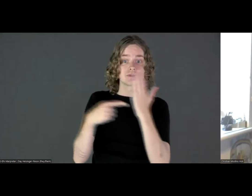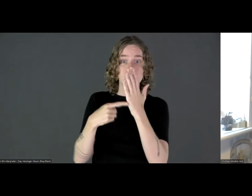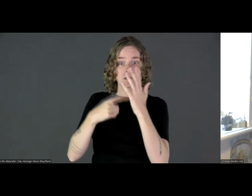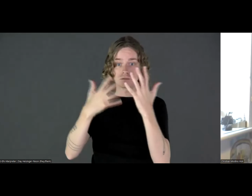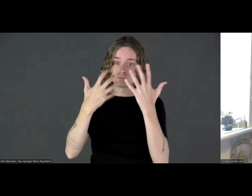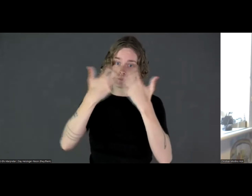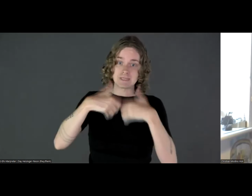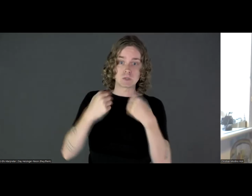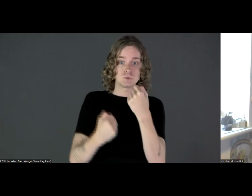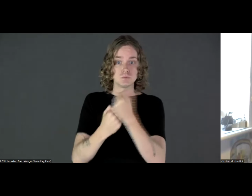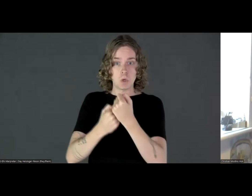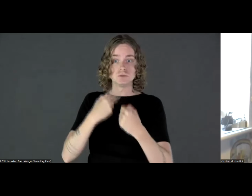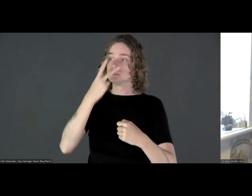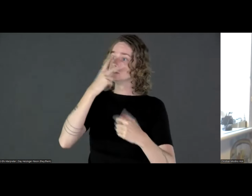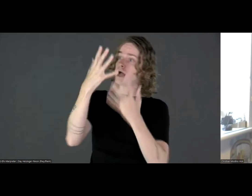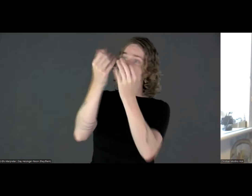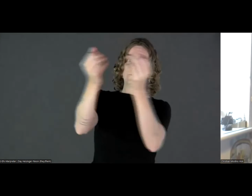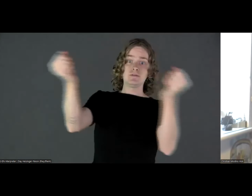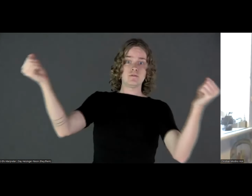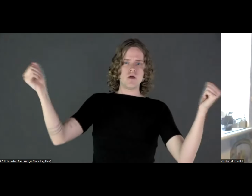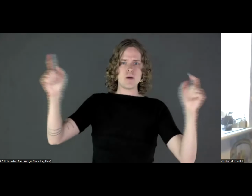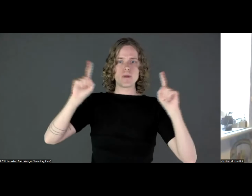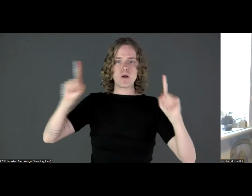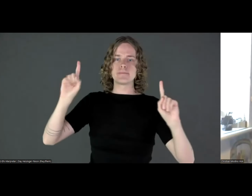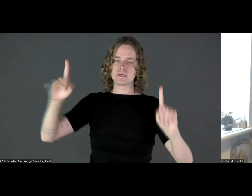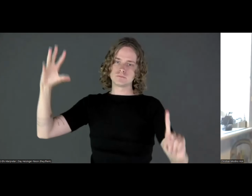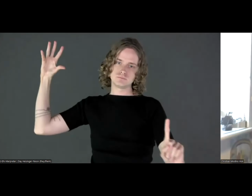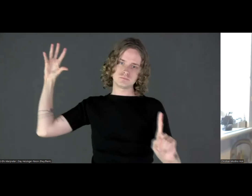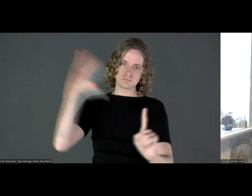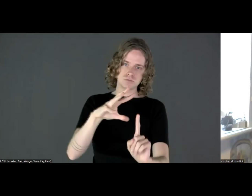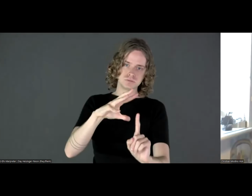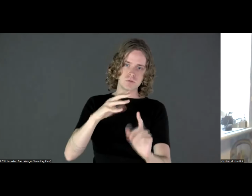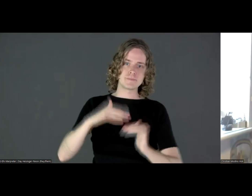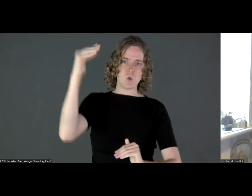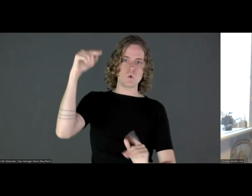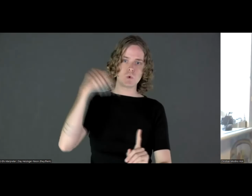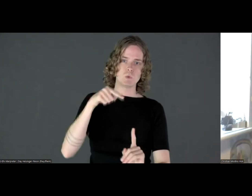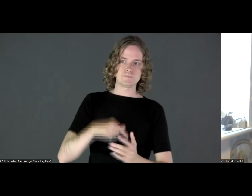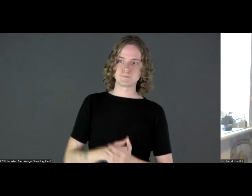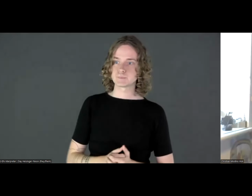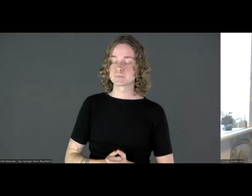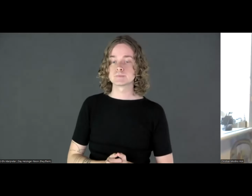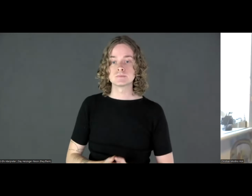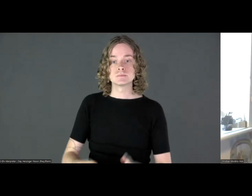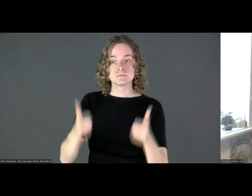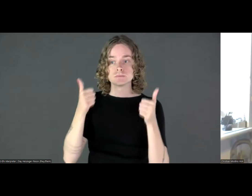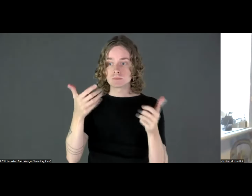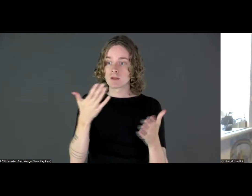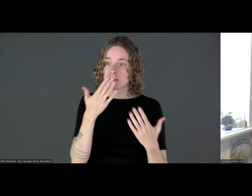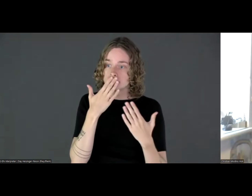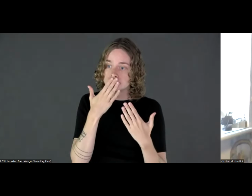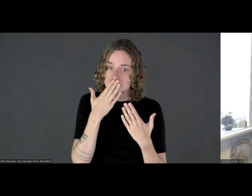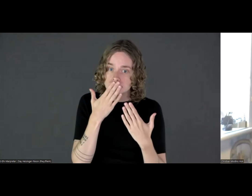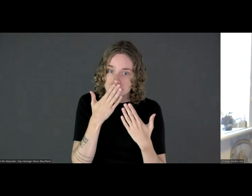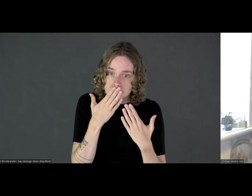more visible. And support it. So thanks, again, very much everyone. Thanks to the interpreters,